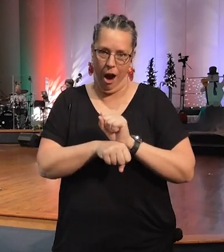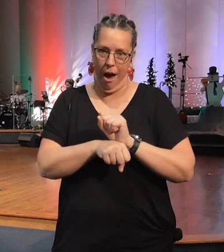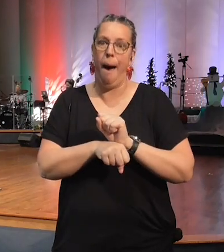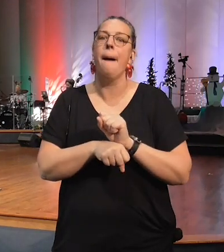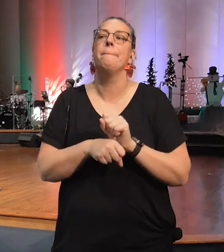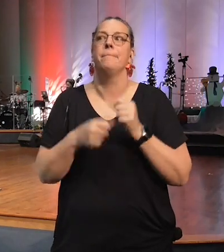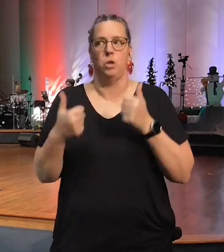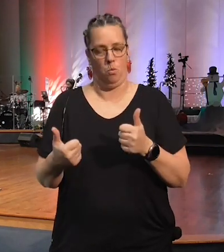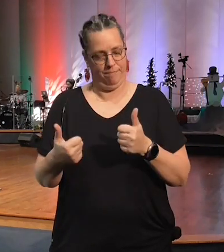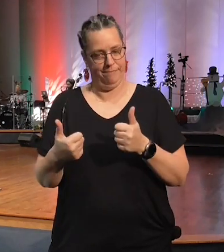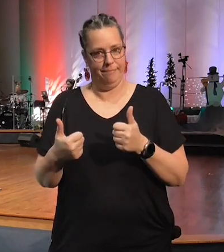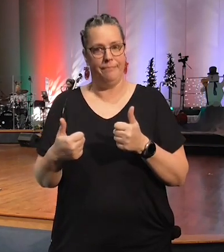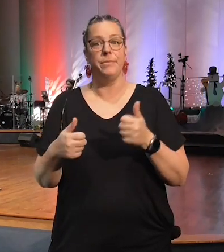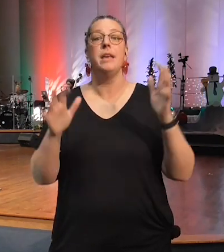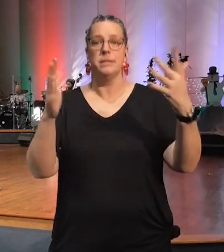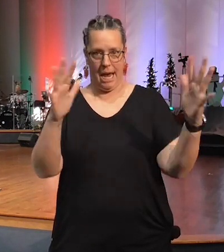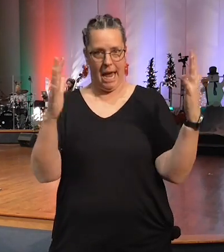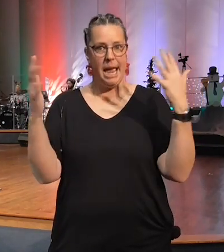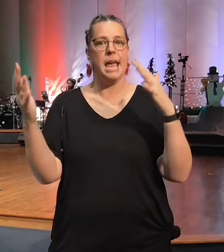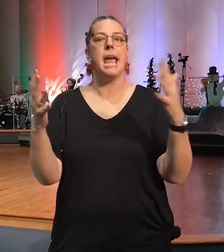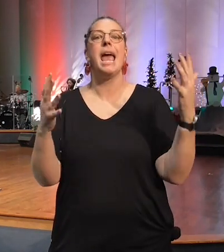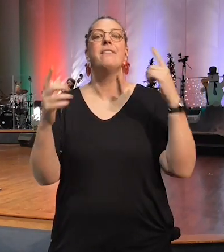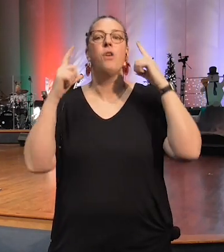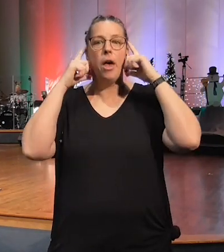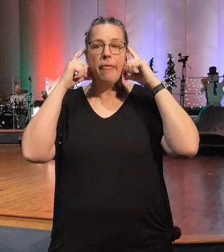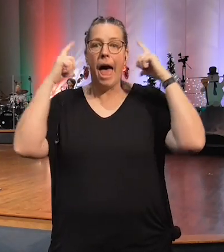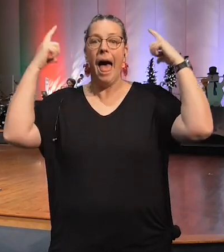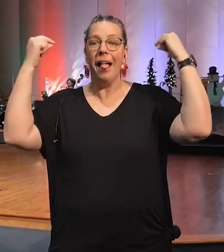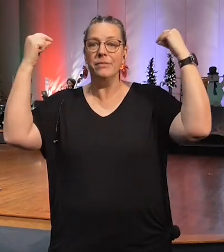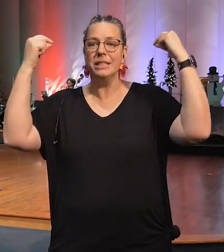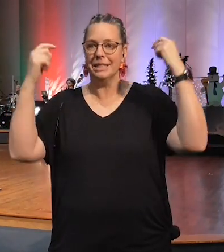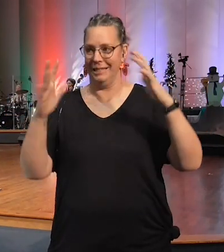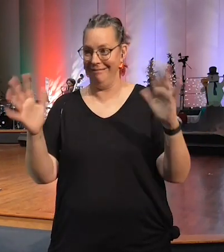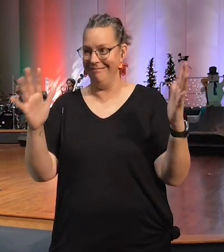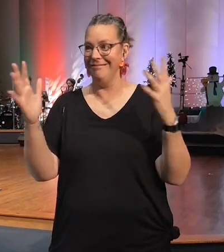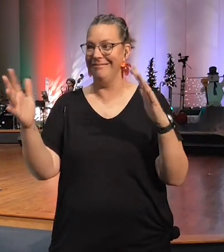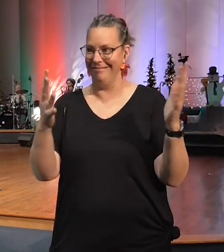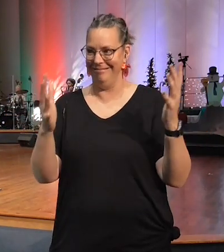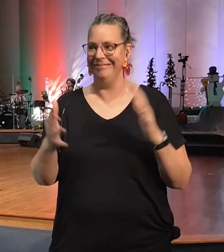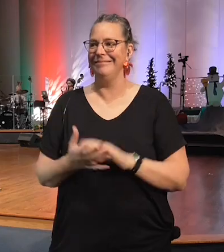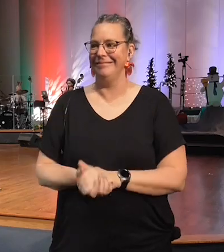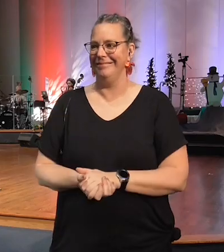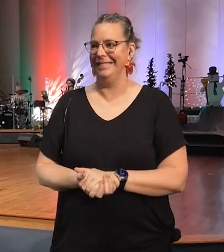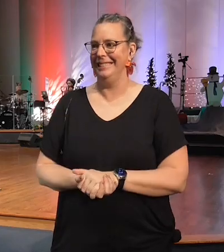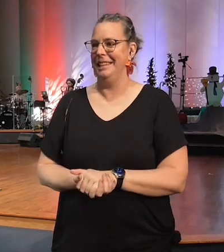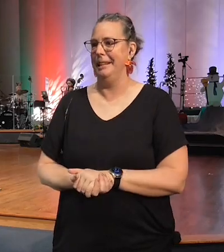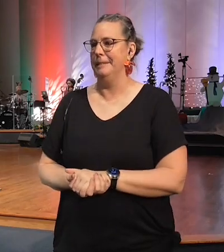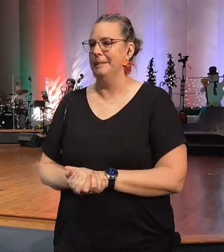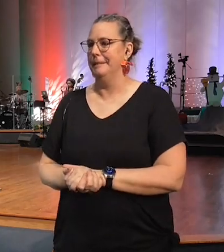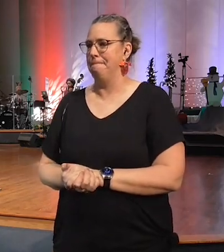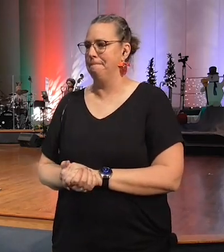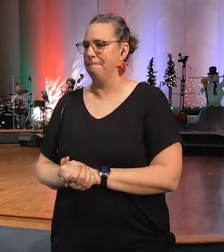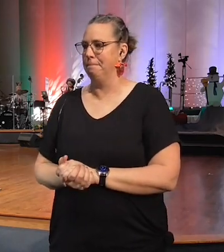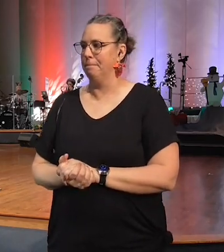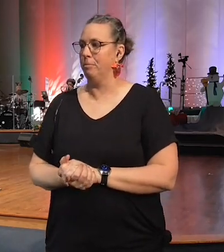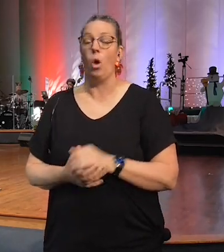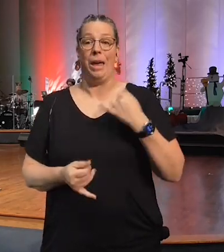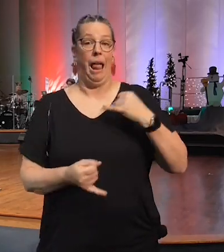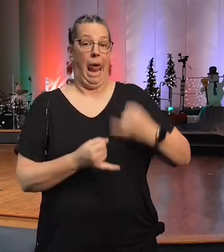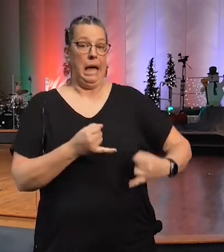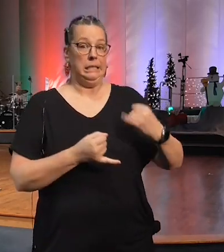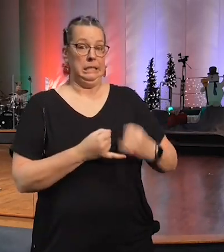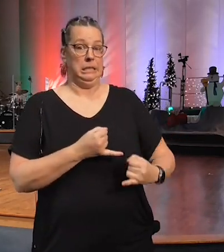have been doing a fantastic job this year Well Done another big hand to match their big ears